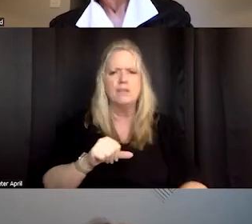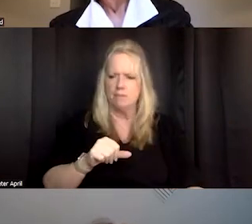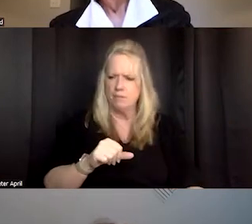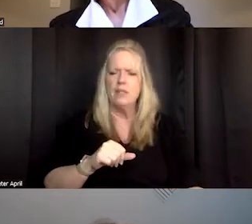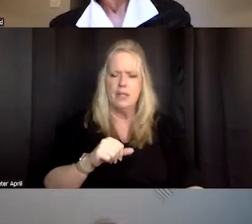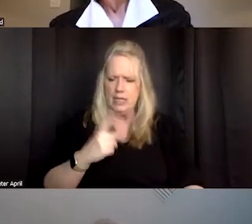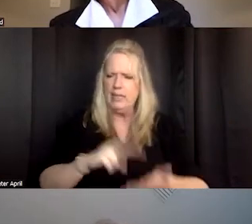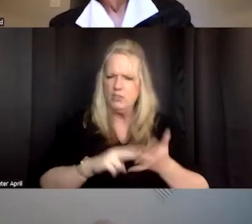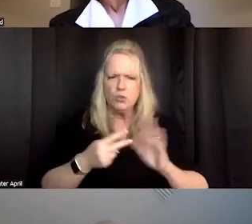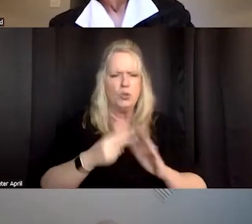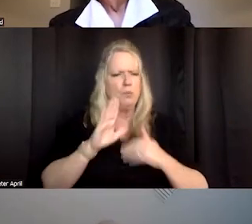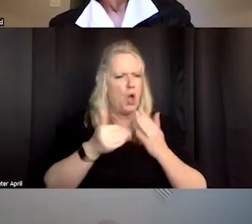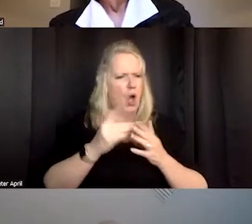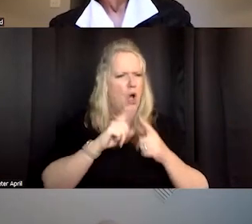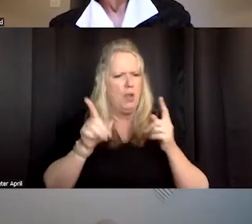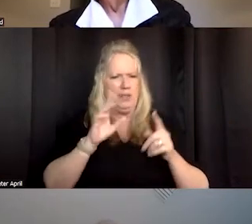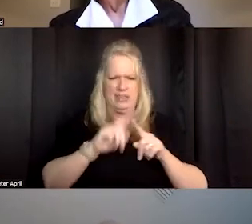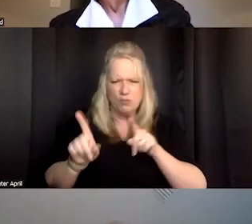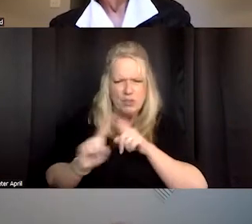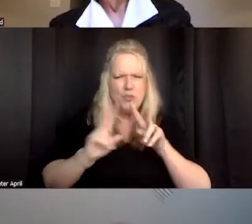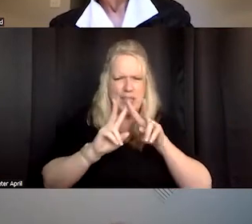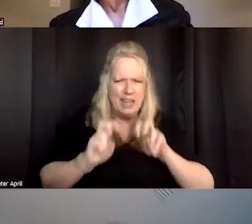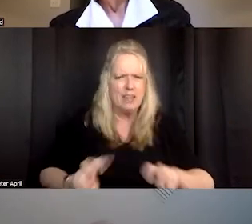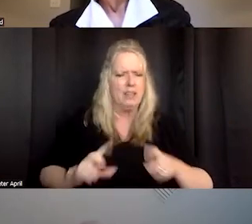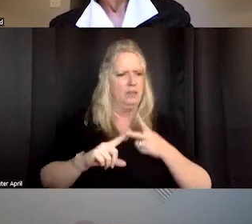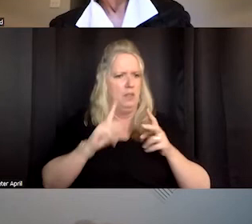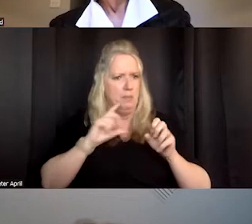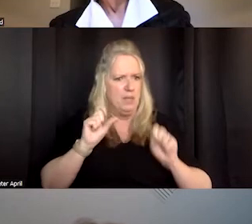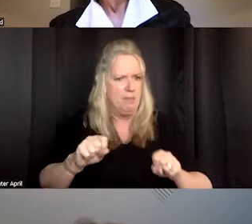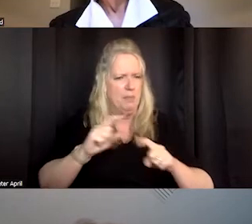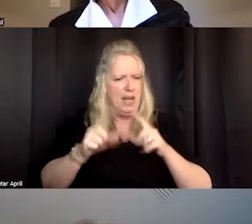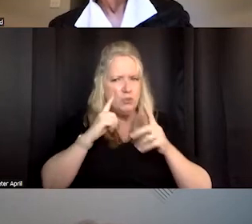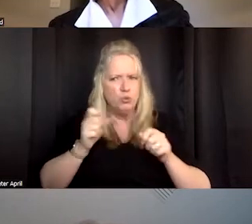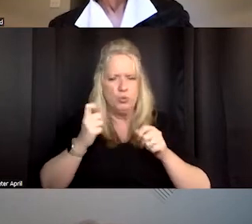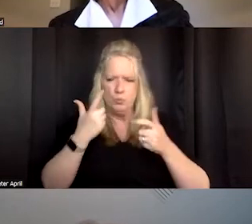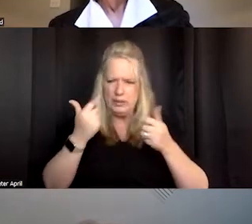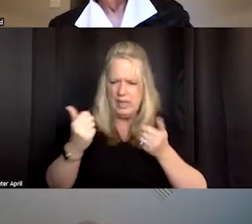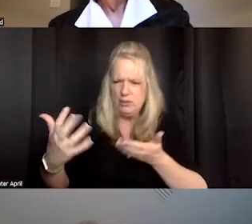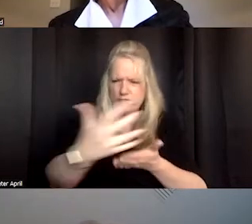ALL OF THE DIFFERENT ANALYTICS. AND THE ABILITY TO, REALLY AGGREGATE DATA AND SEE WHAT IS GOING ON